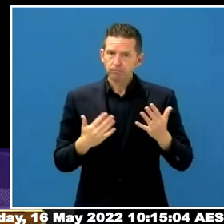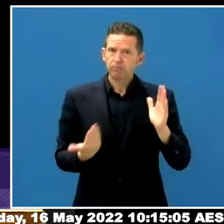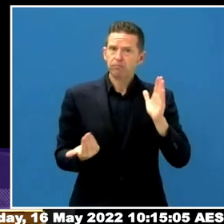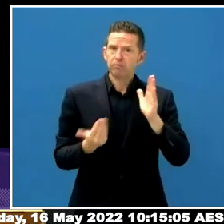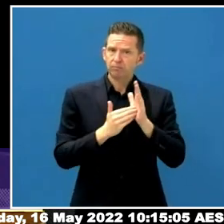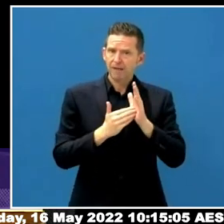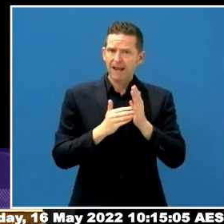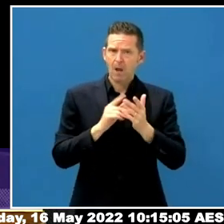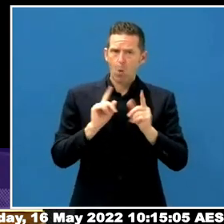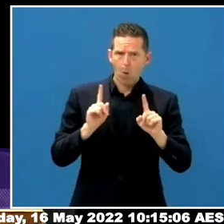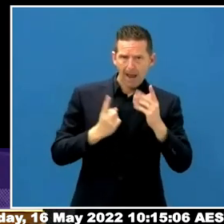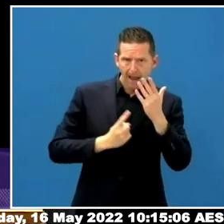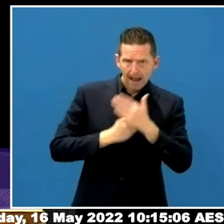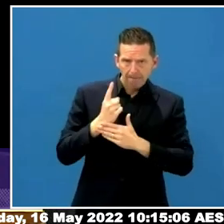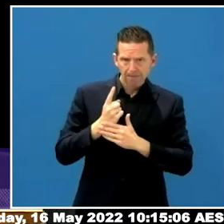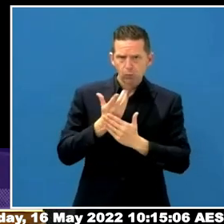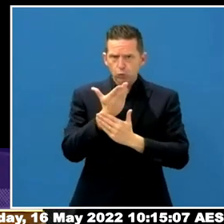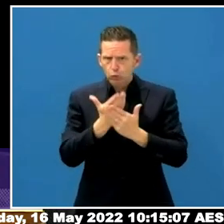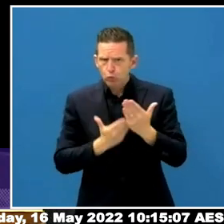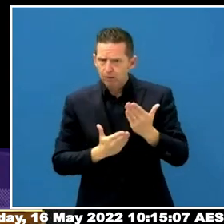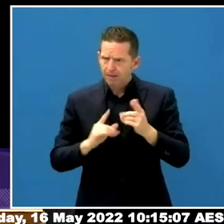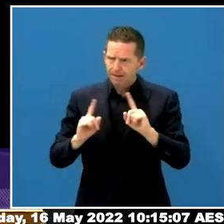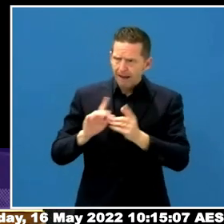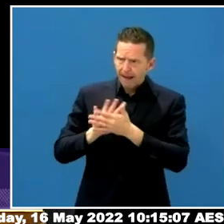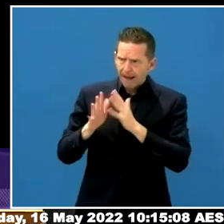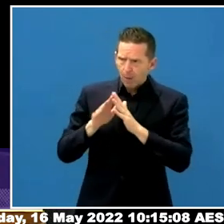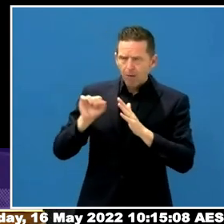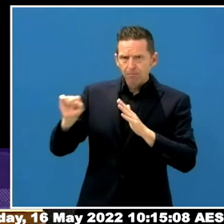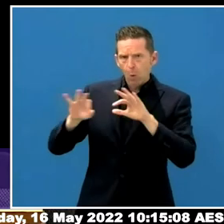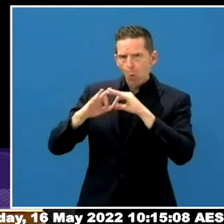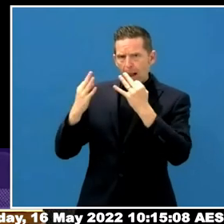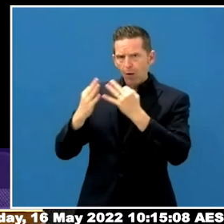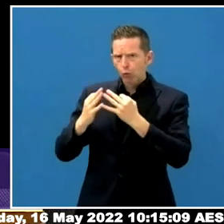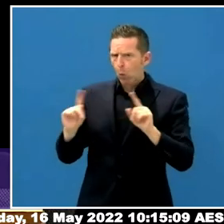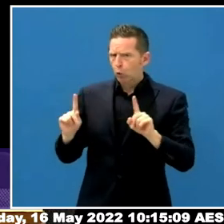responded to it, we will examine a number of issues and themes.